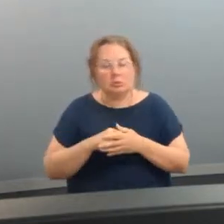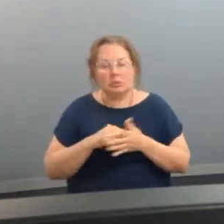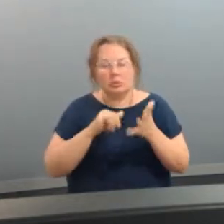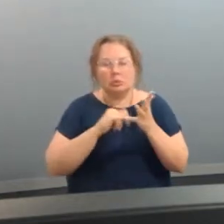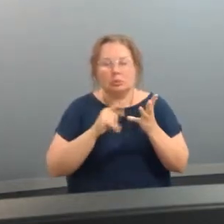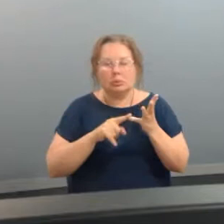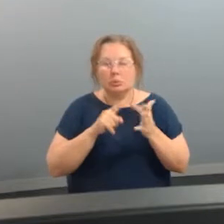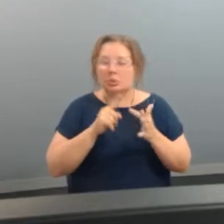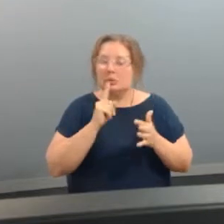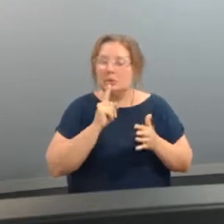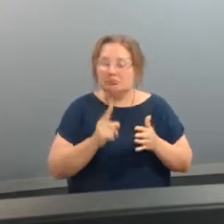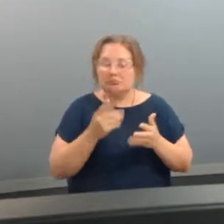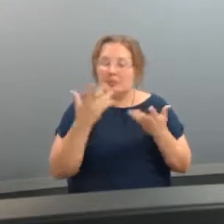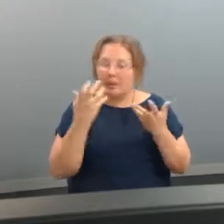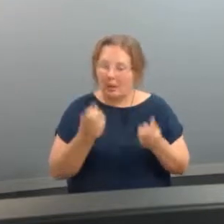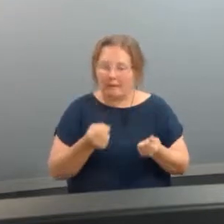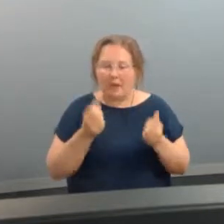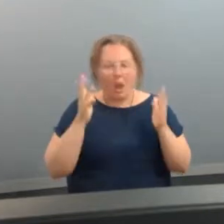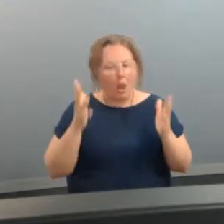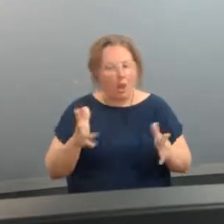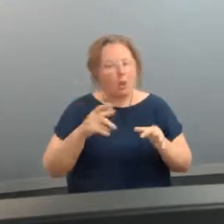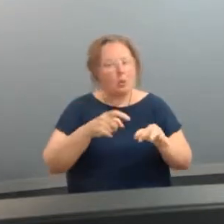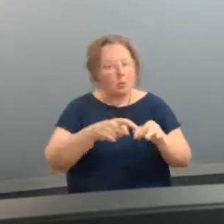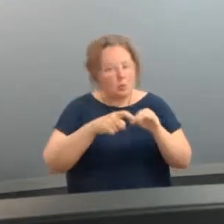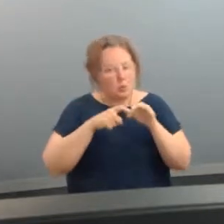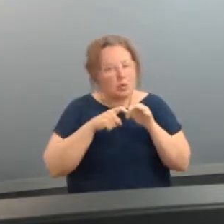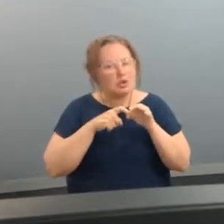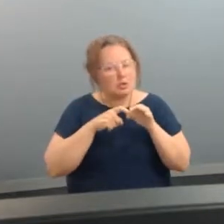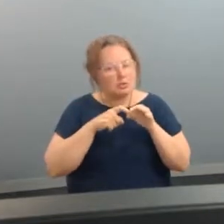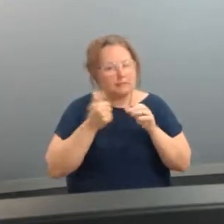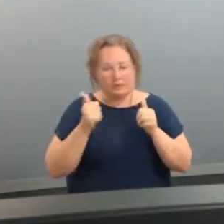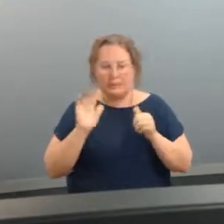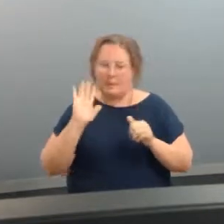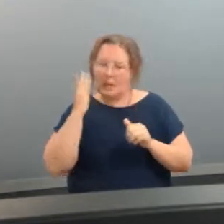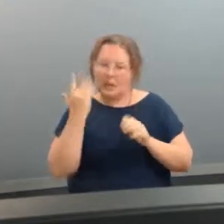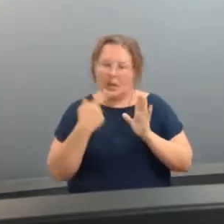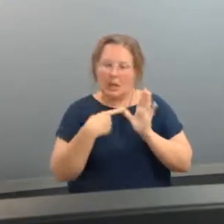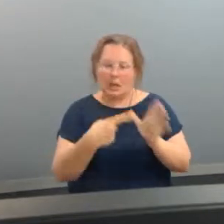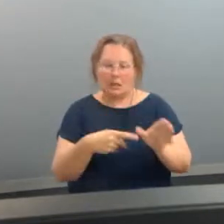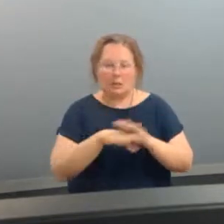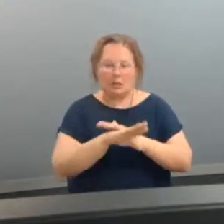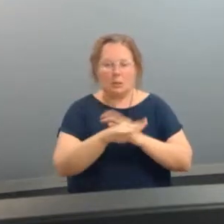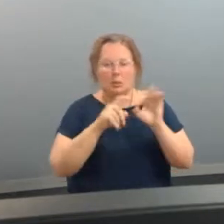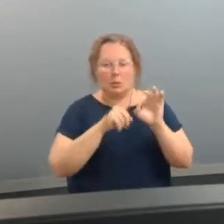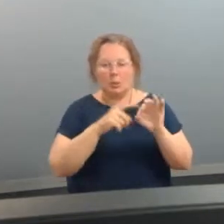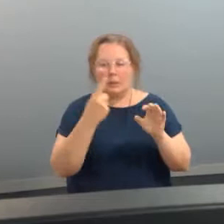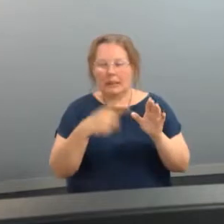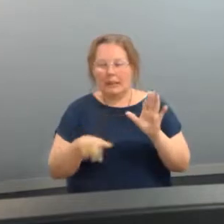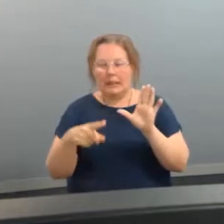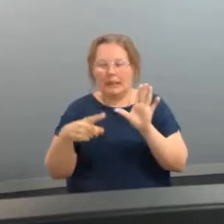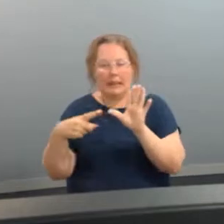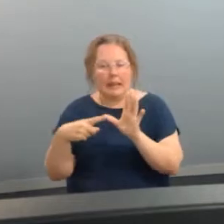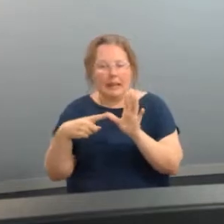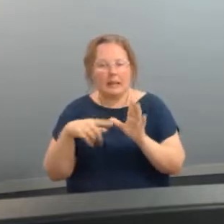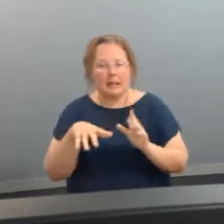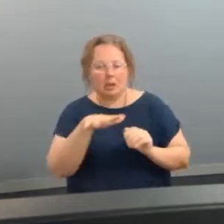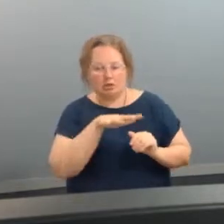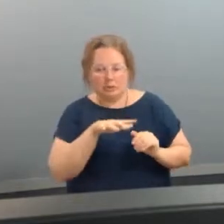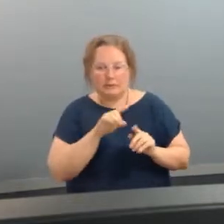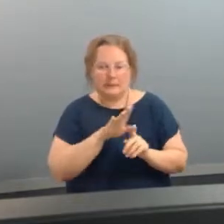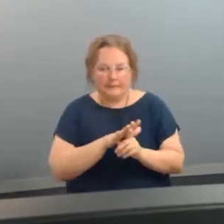that are coming through? » A lot of the questions have been answered in the Q&A